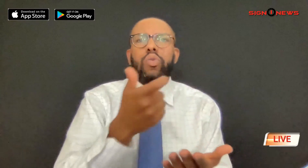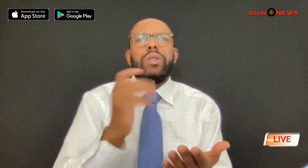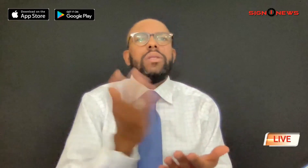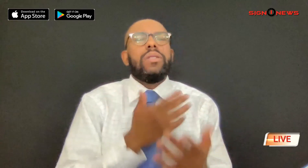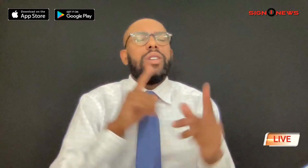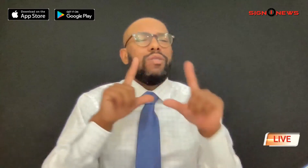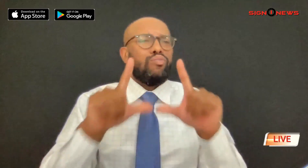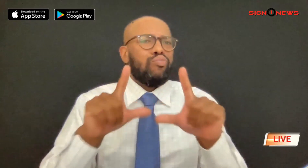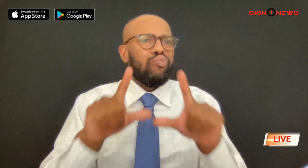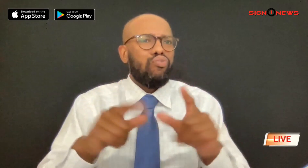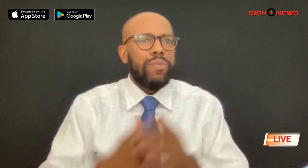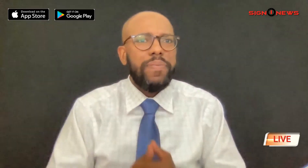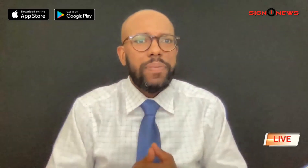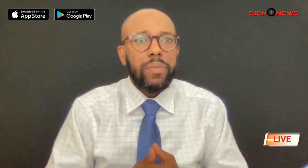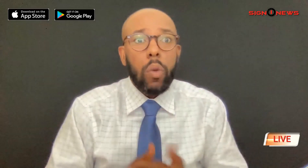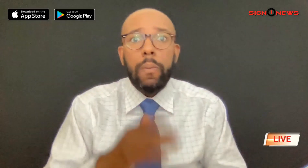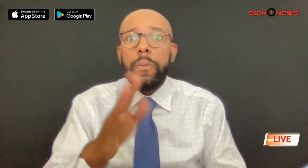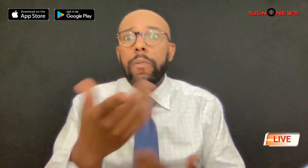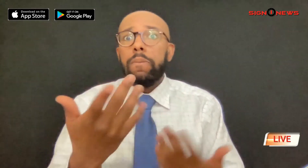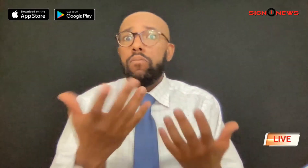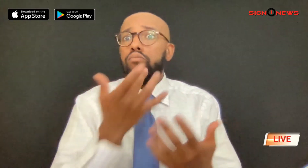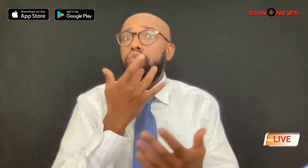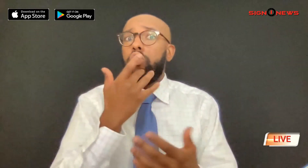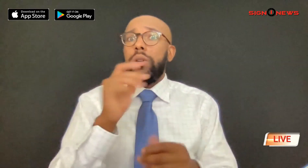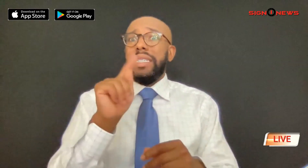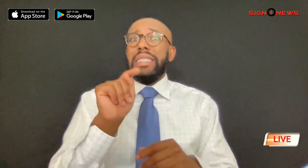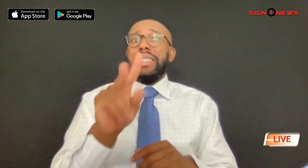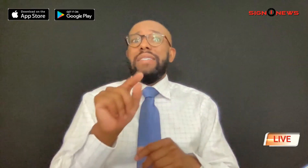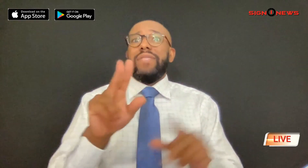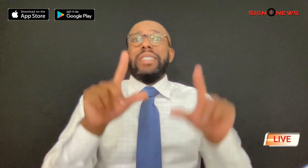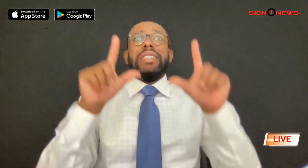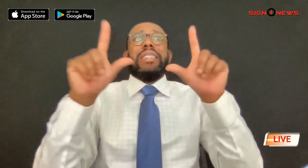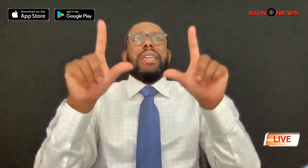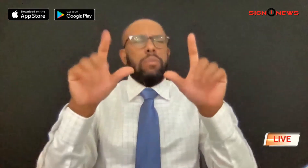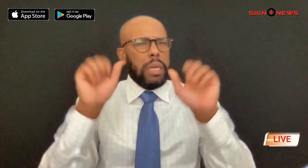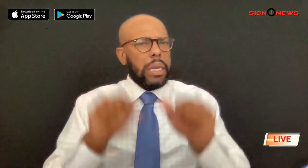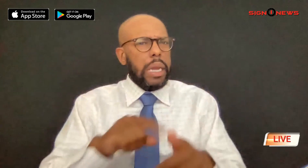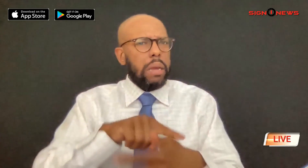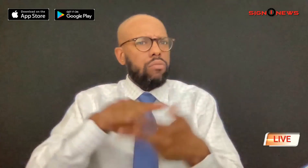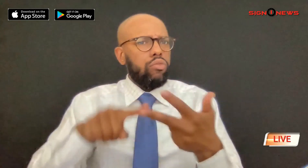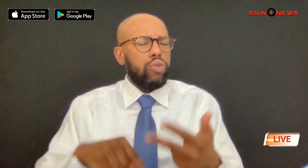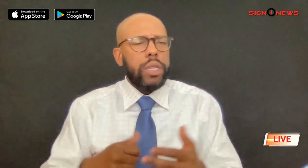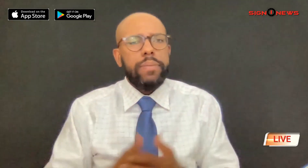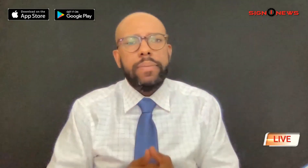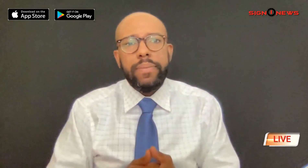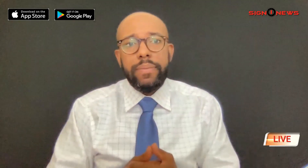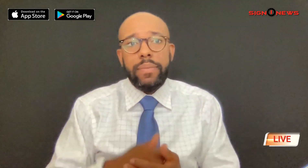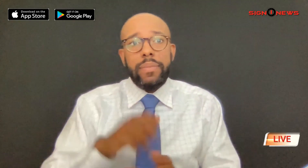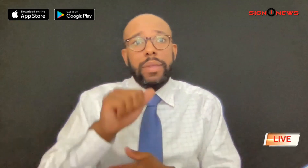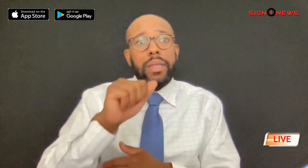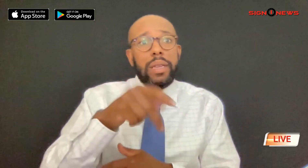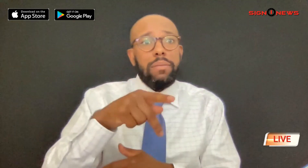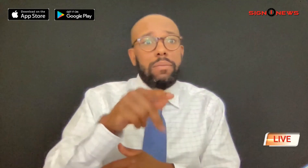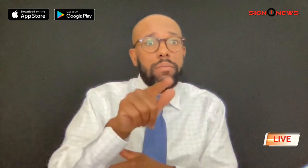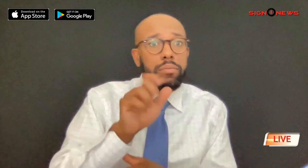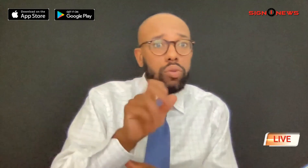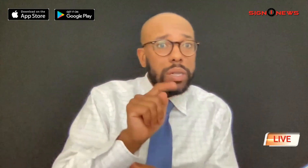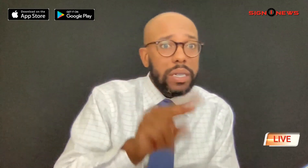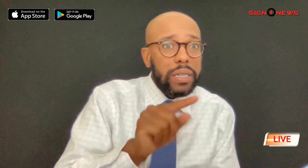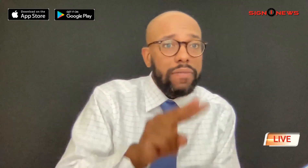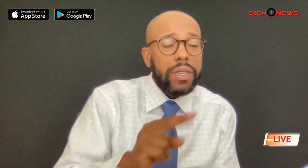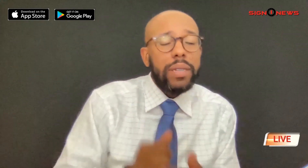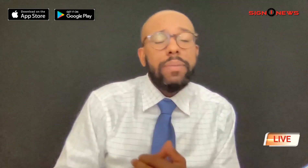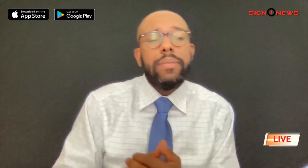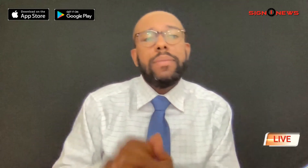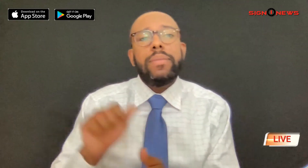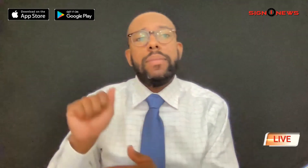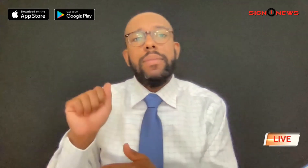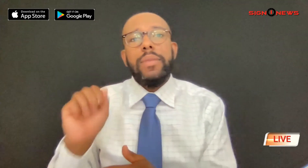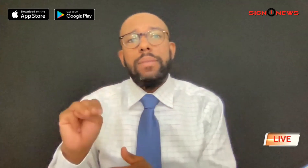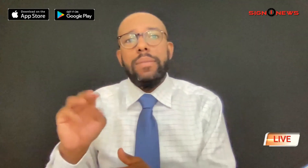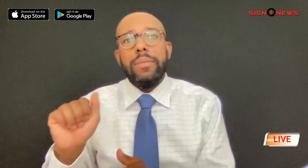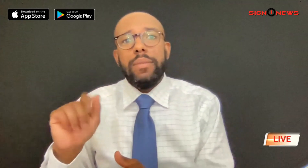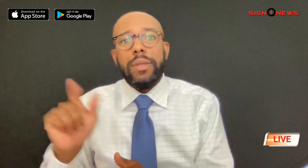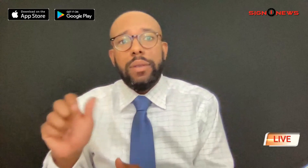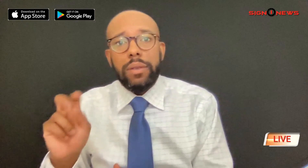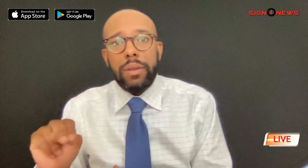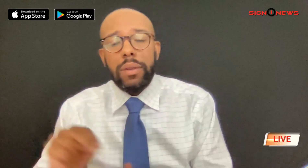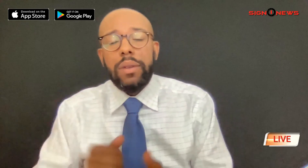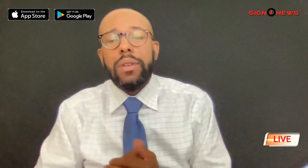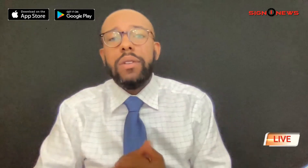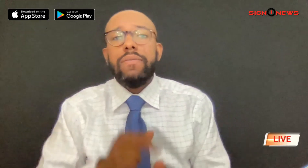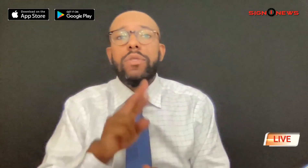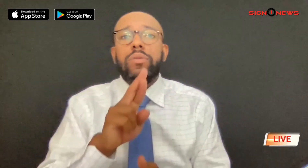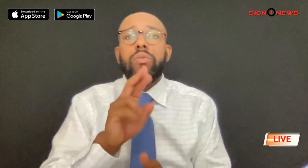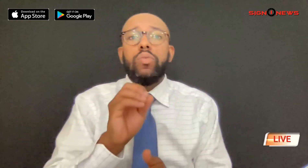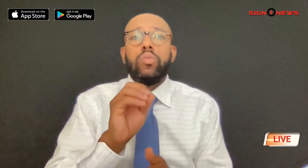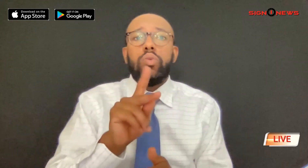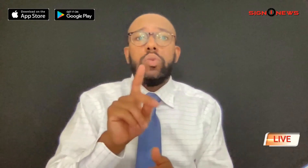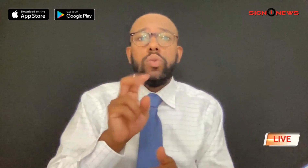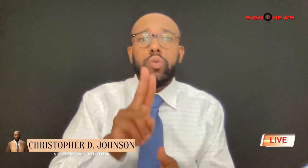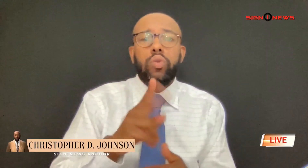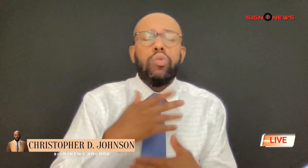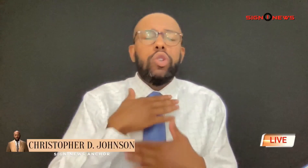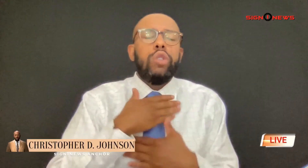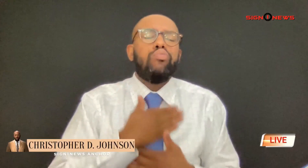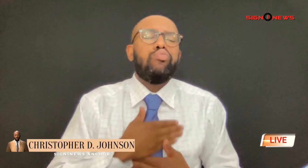smartphone You can also watch on Apple TV, Amazon and